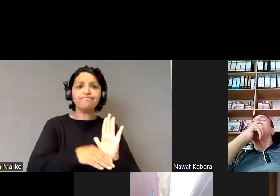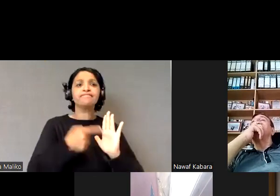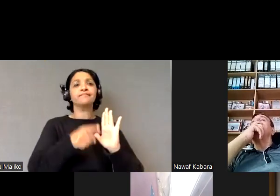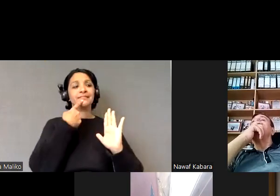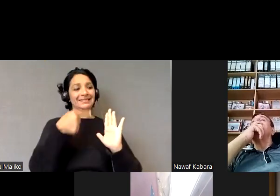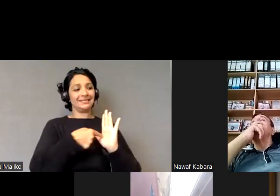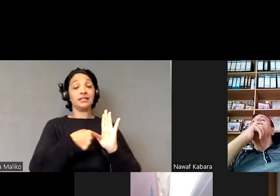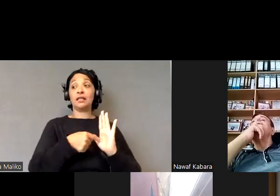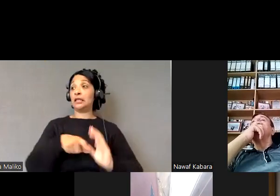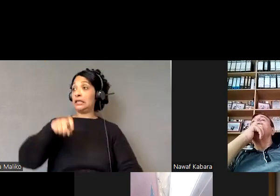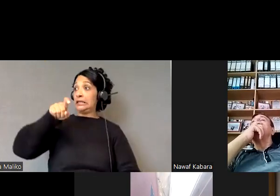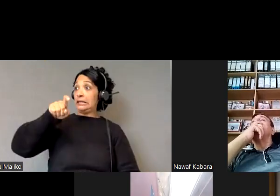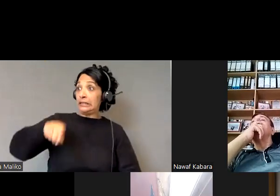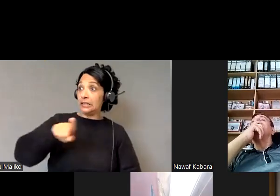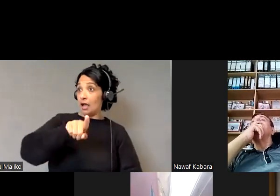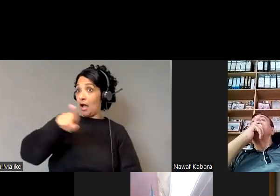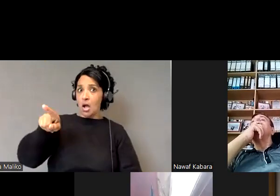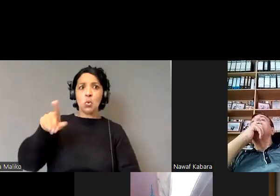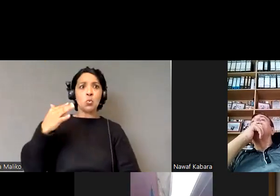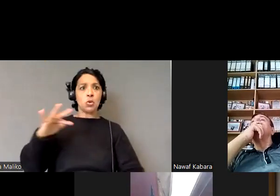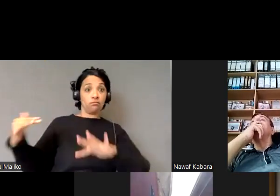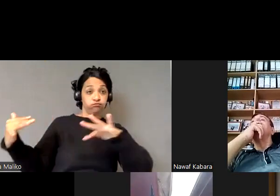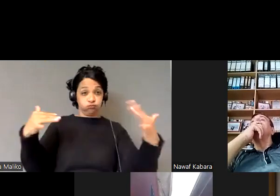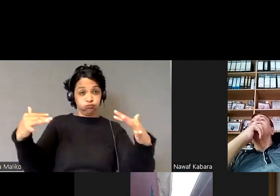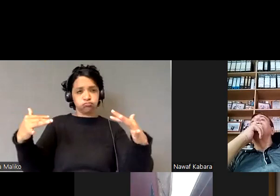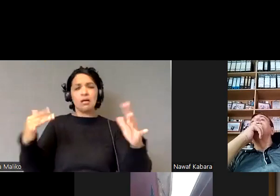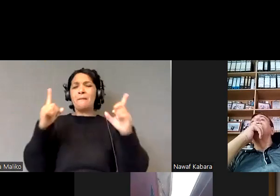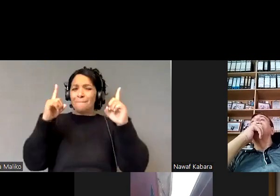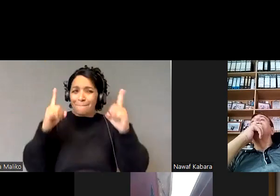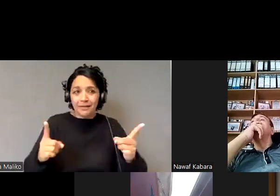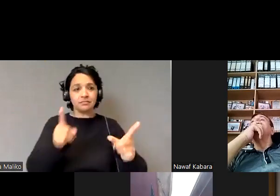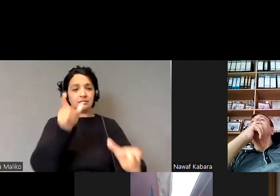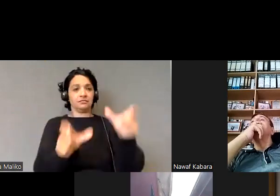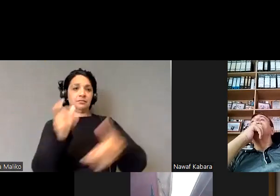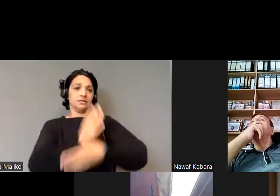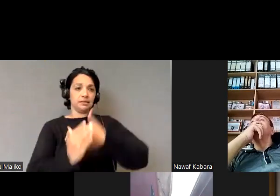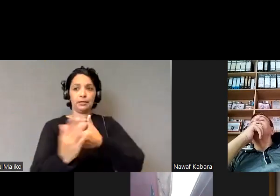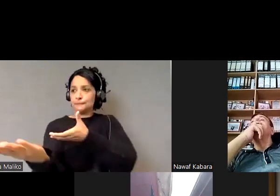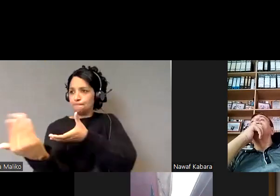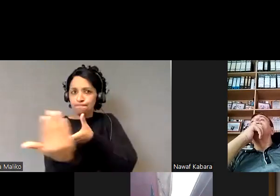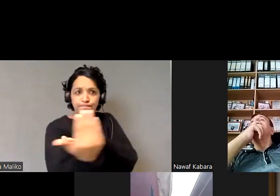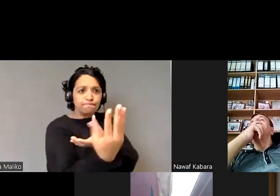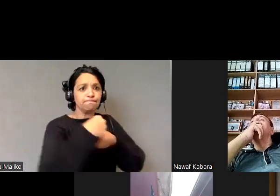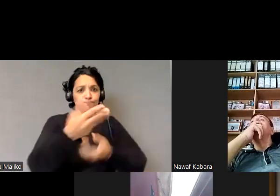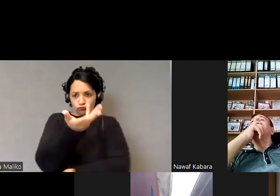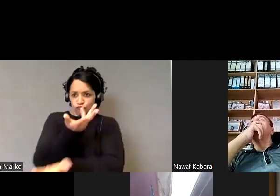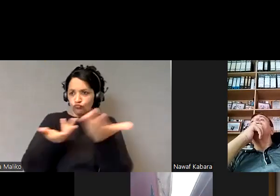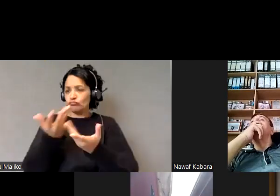obligation and need to ensure these obligations are done and what we take from all of this,